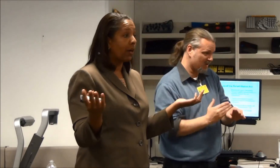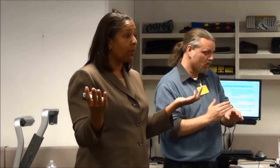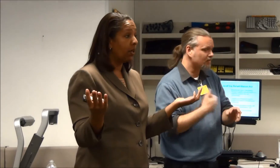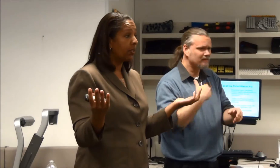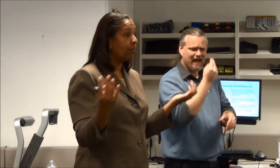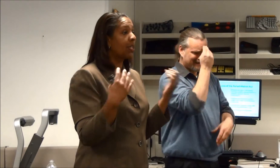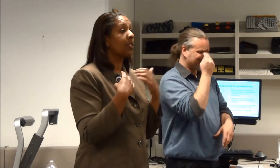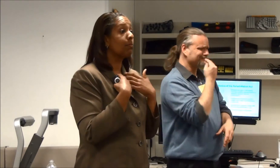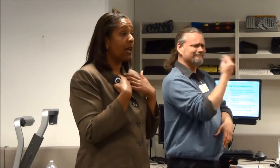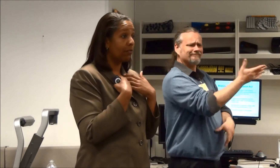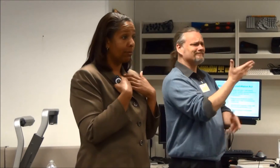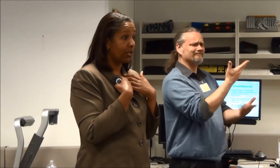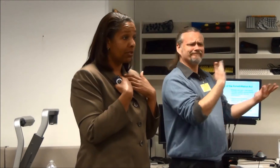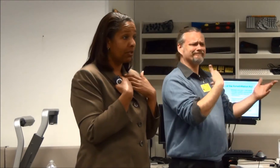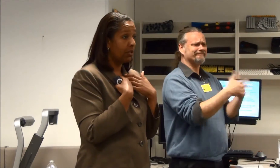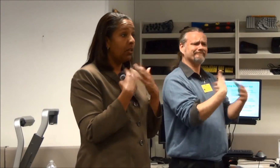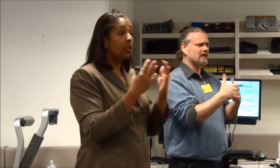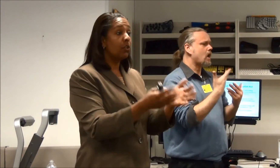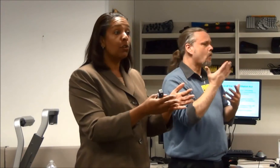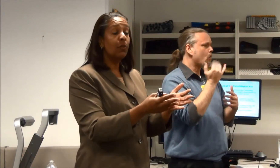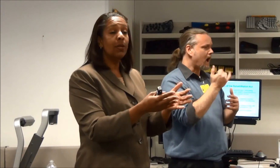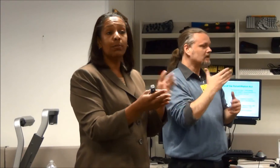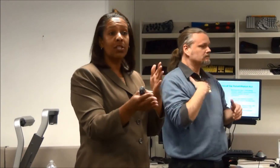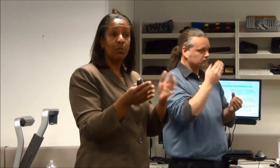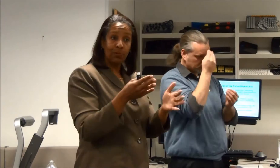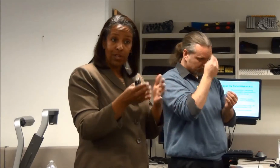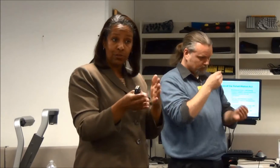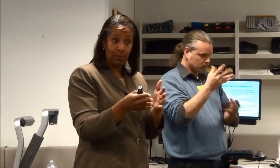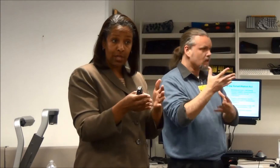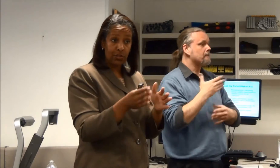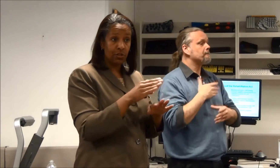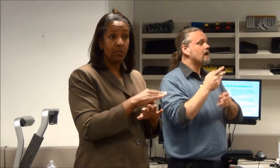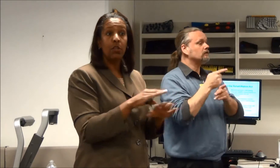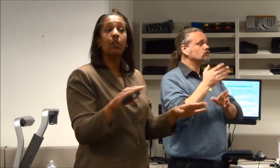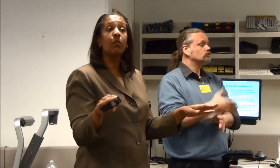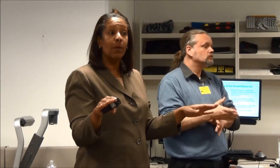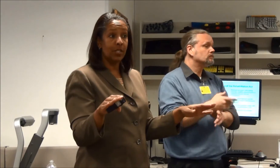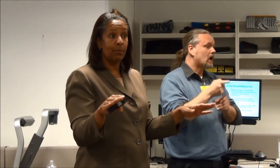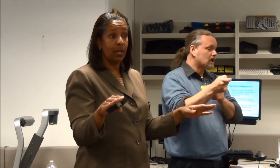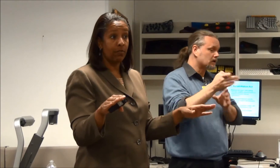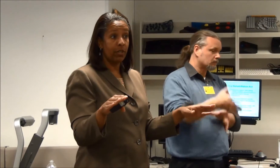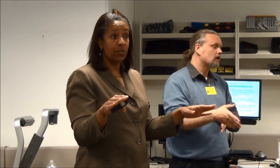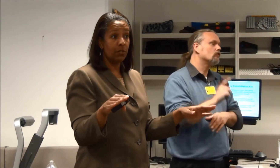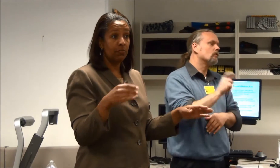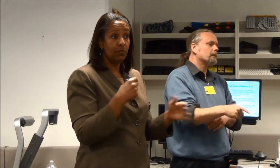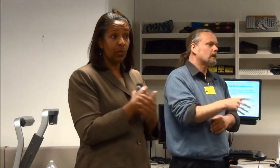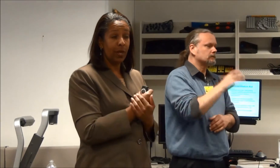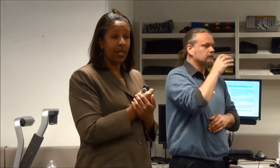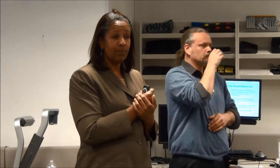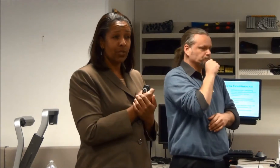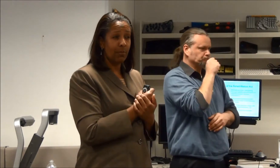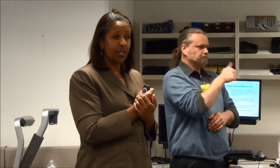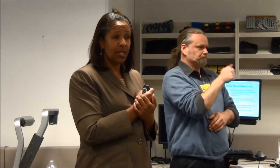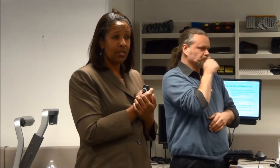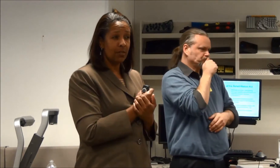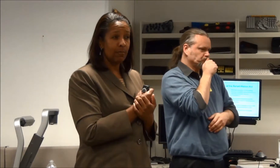I want, because it's my information. You as my supervisor or manager, you must keep it confidential. Okay?